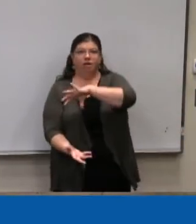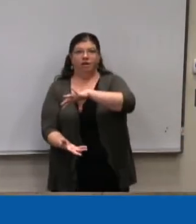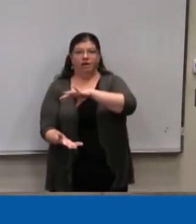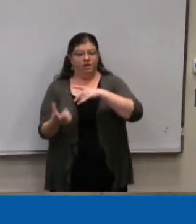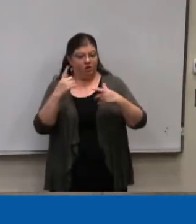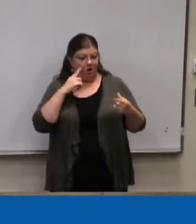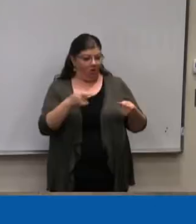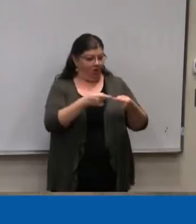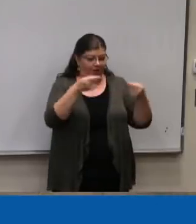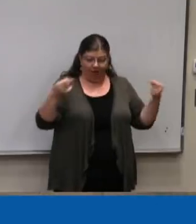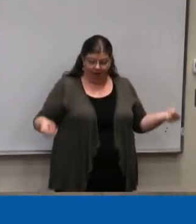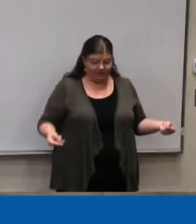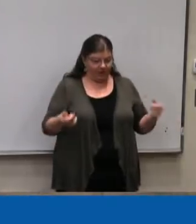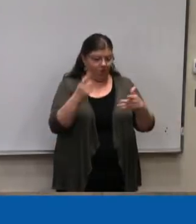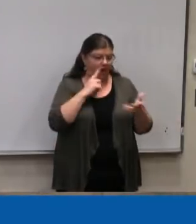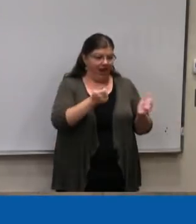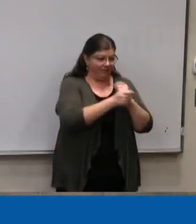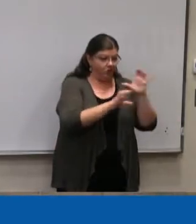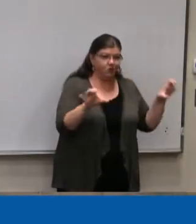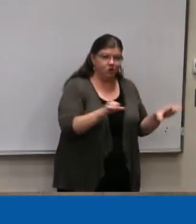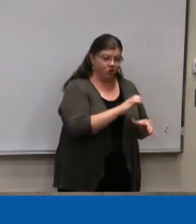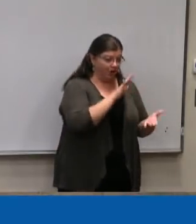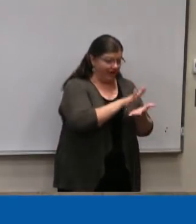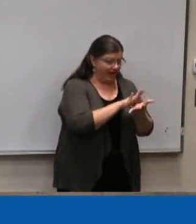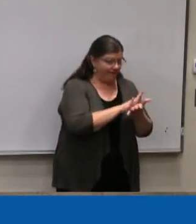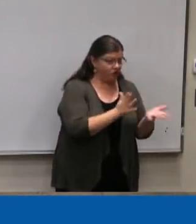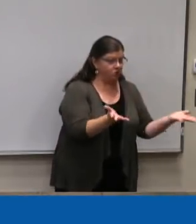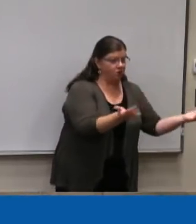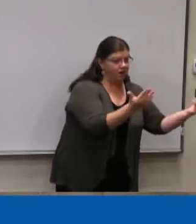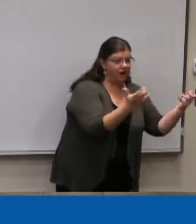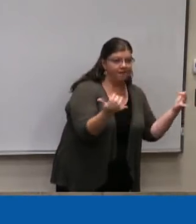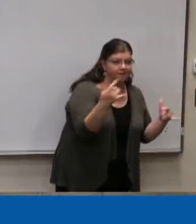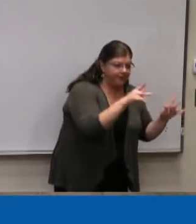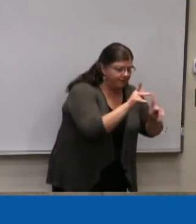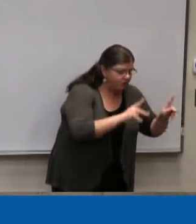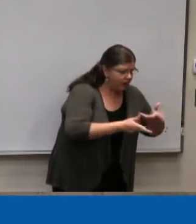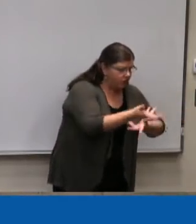Everything we do on a campus is designed to bring people together, put people in tight spaces